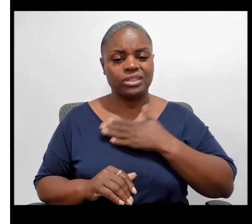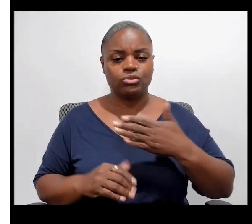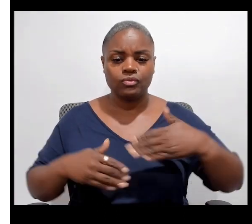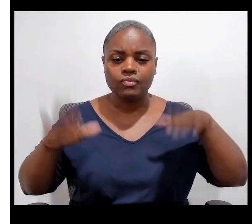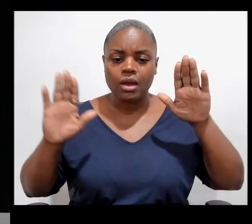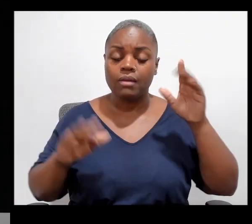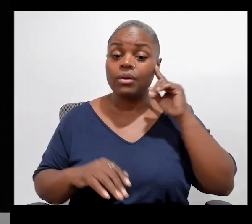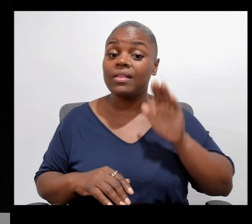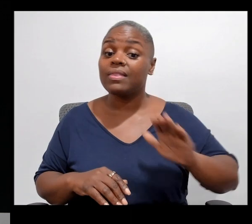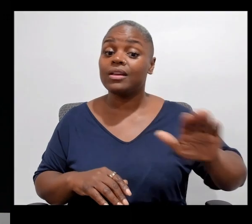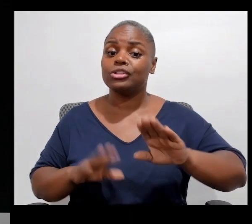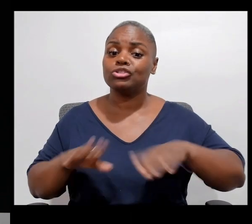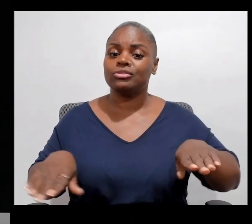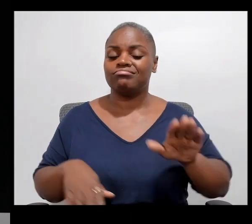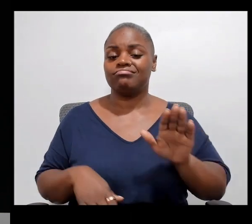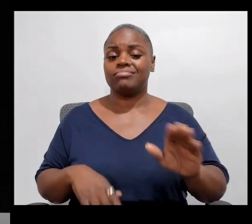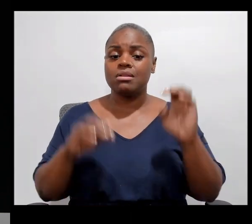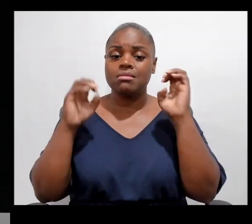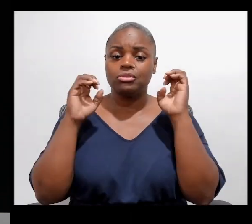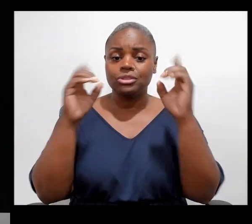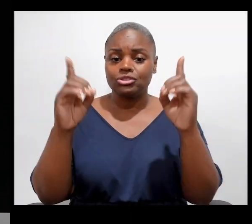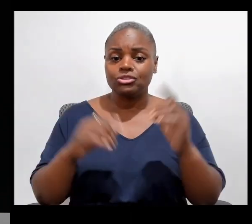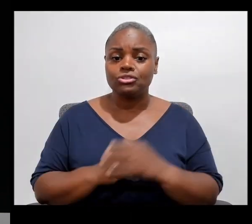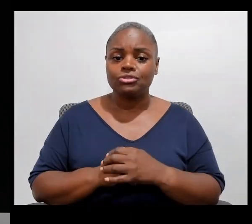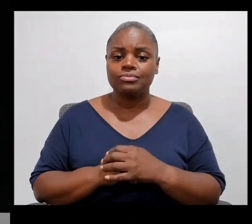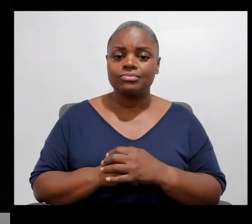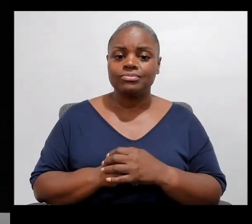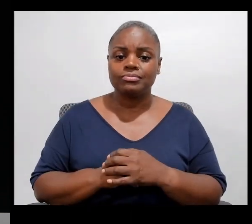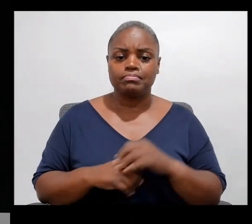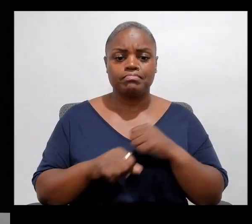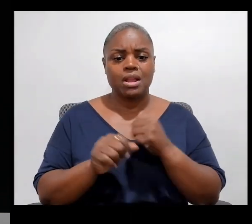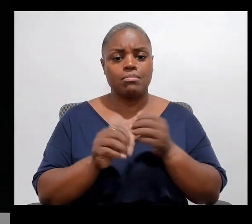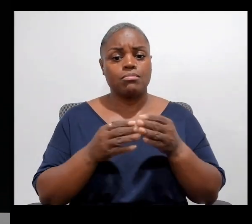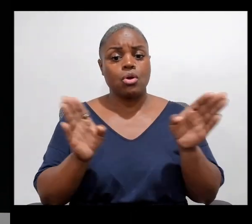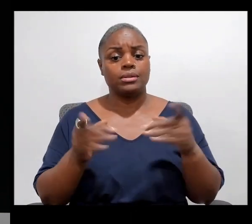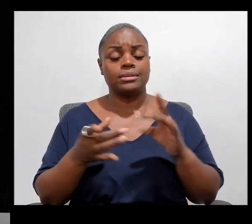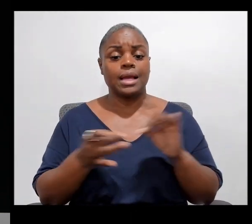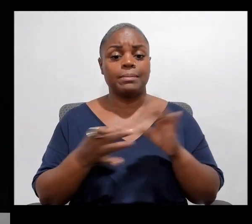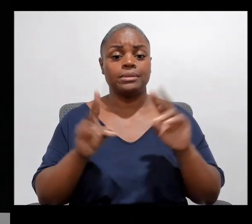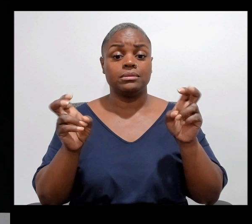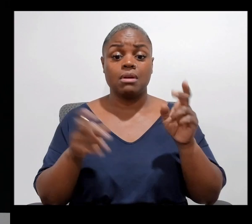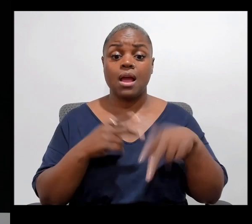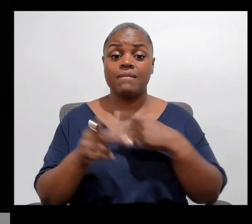that were willing to sacrifice their child's education in order to make a broader statement